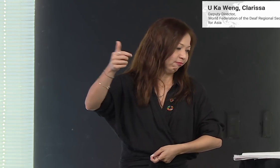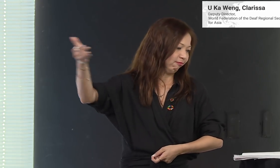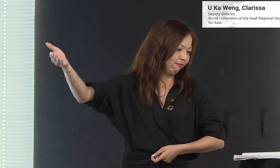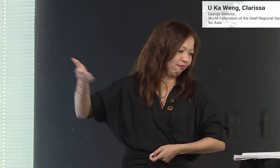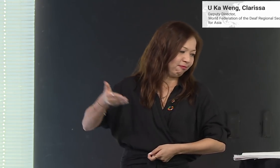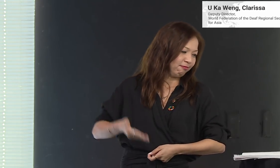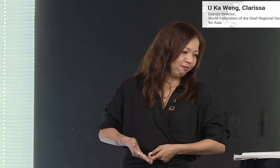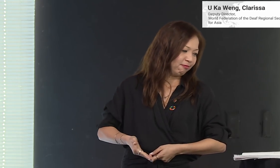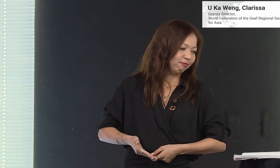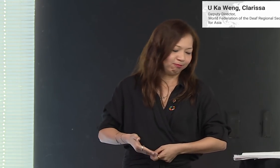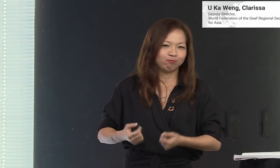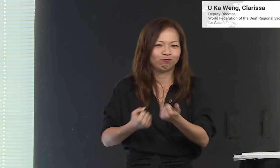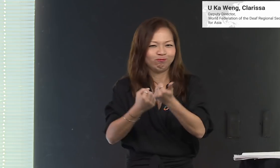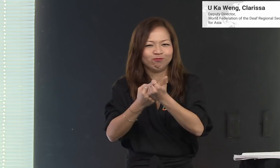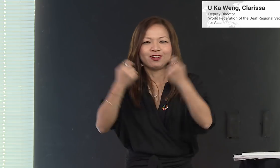I work with the world federation of